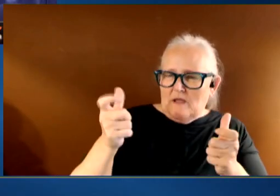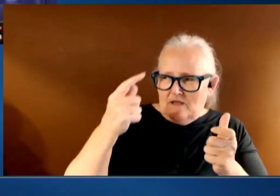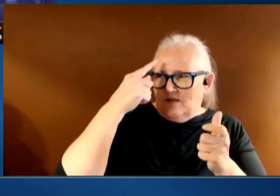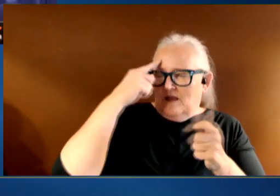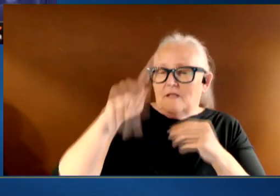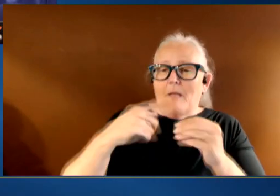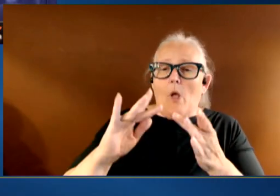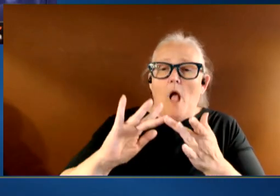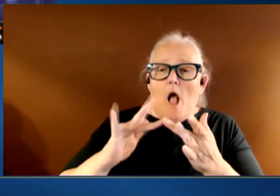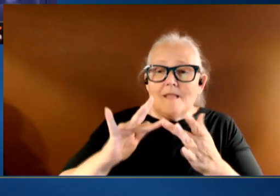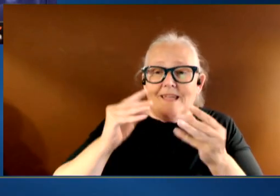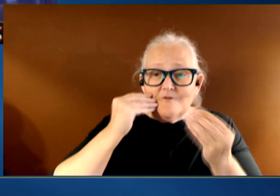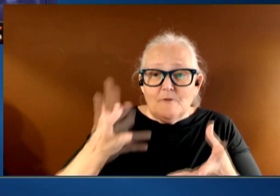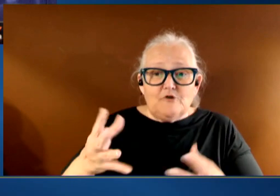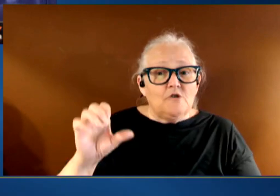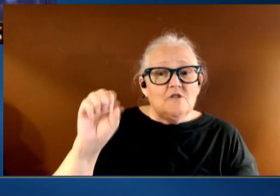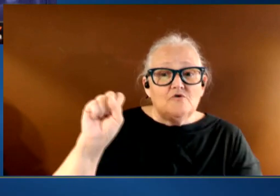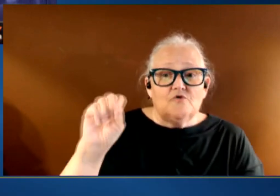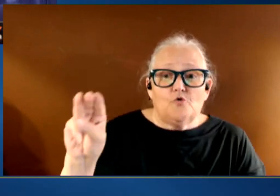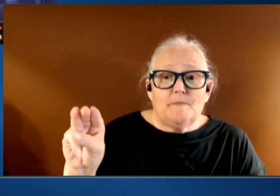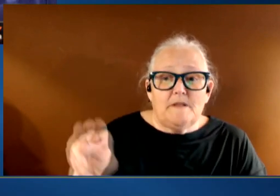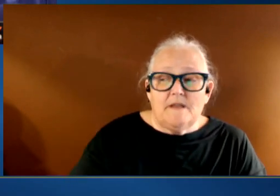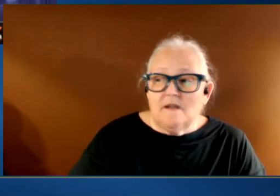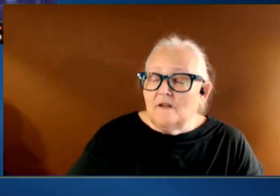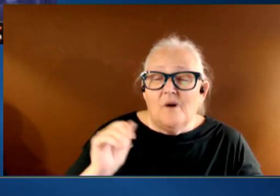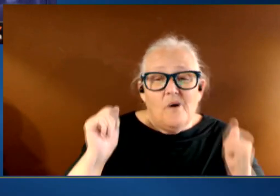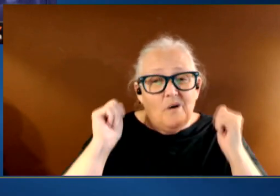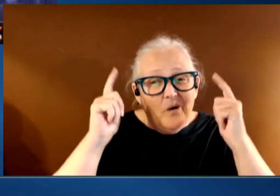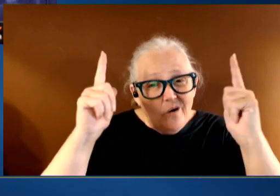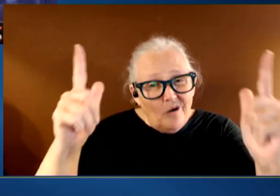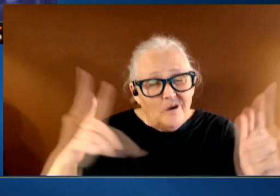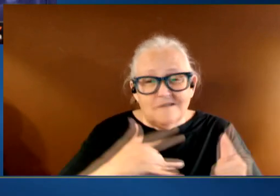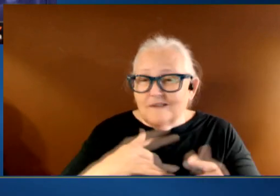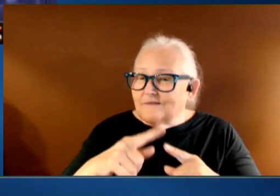social media, everyone has access to it, so I think as much as other people are using it,